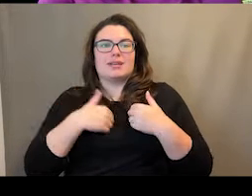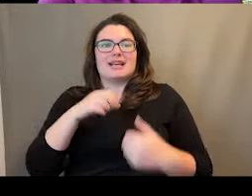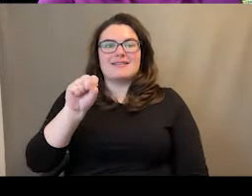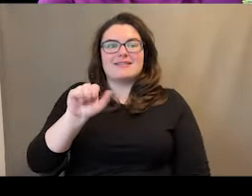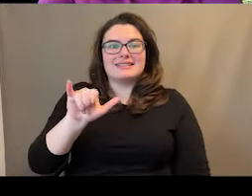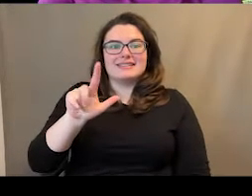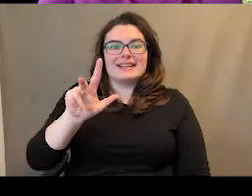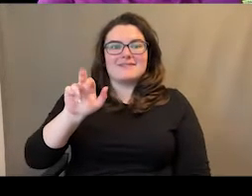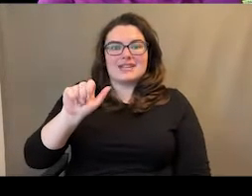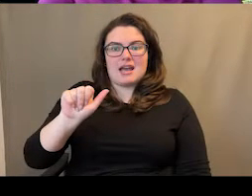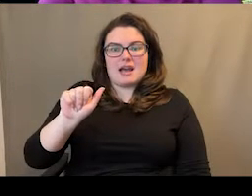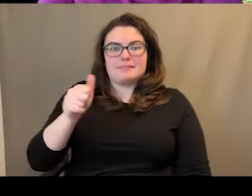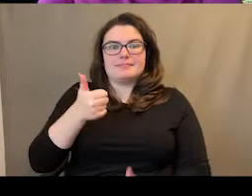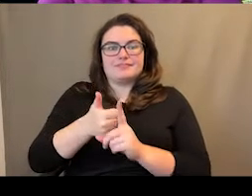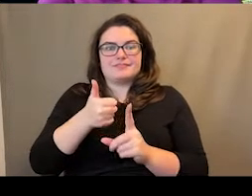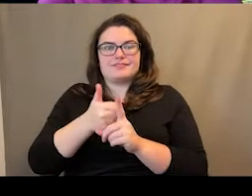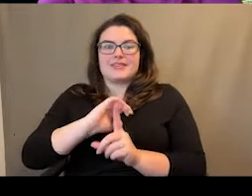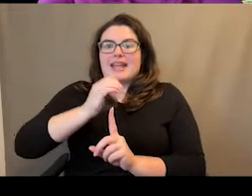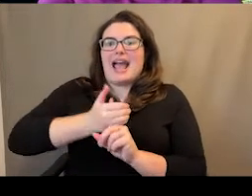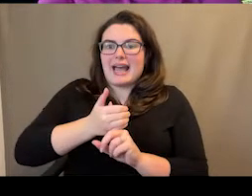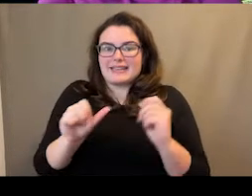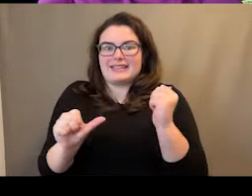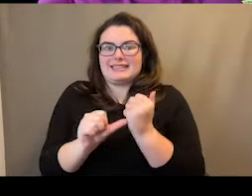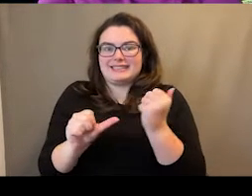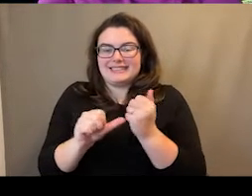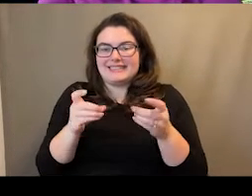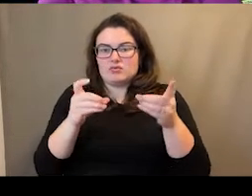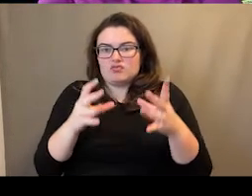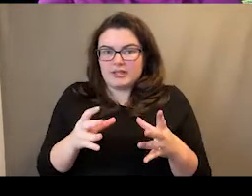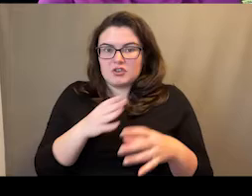who is the acting Assistant Director, and we have Evan Heit,